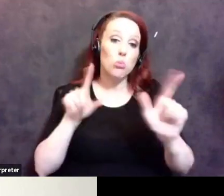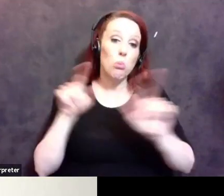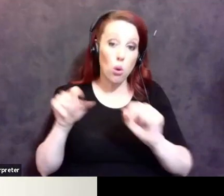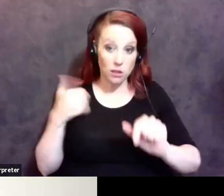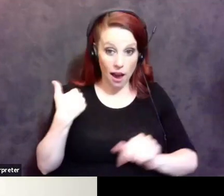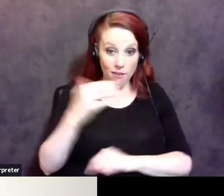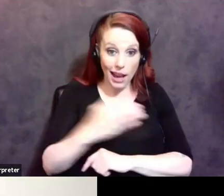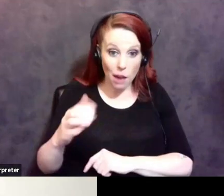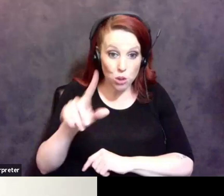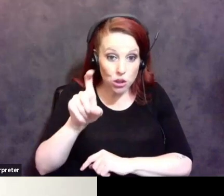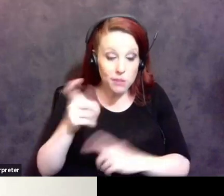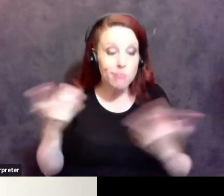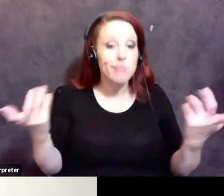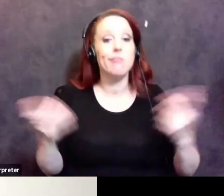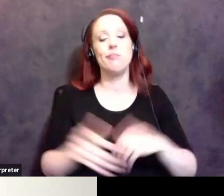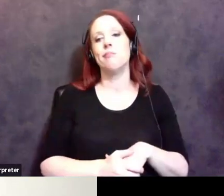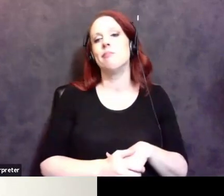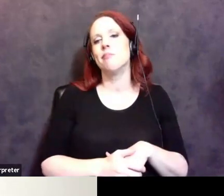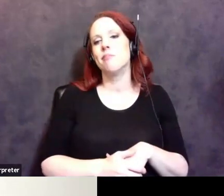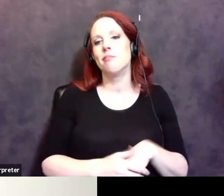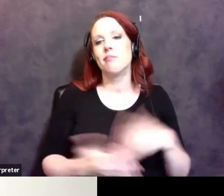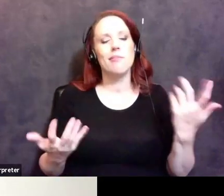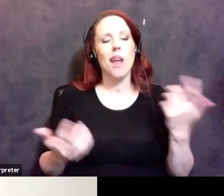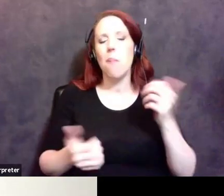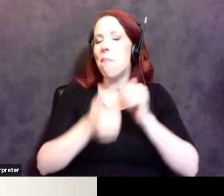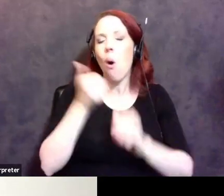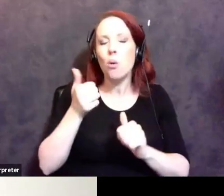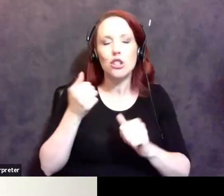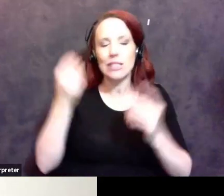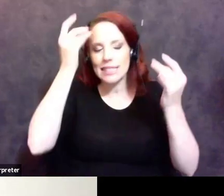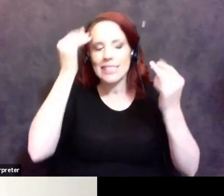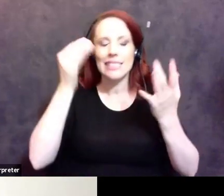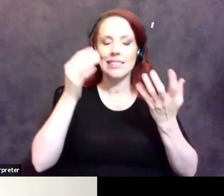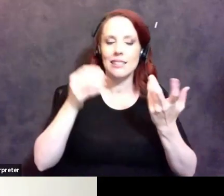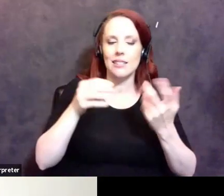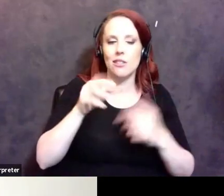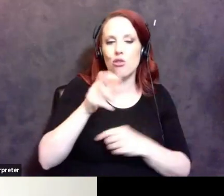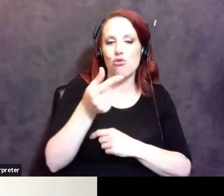Anyway, most of these are kind of grassroots allyship. Within organizations, my biggest